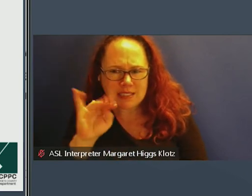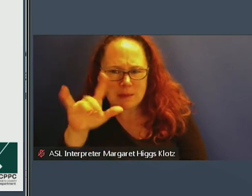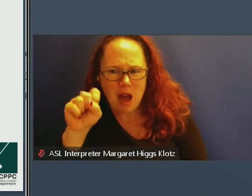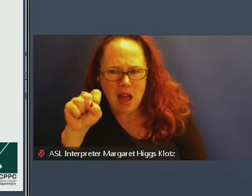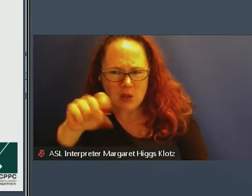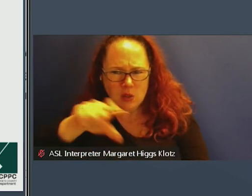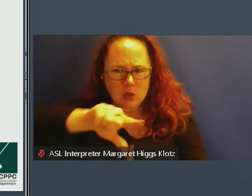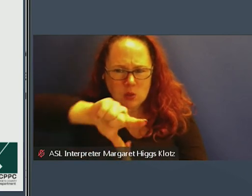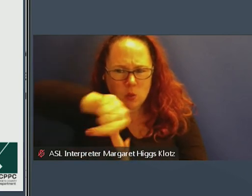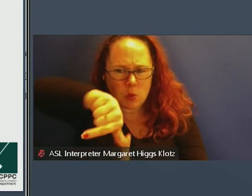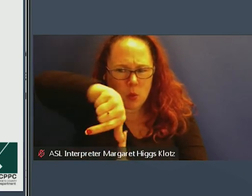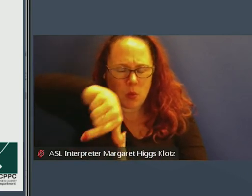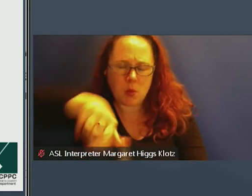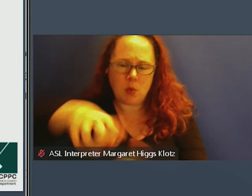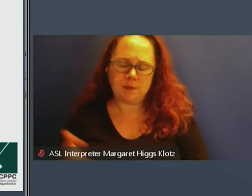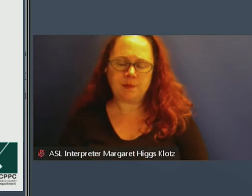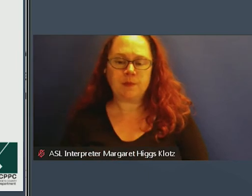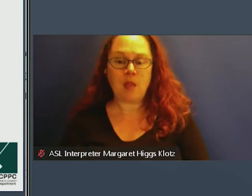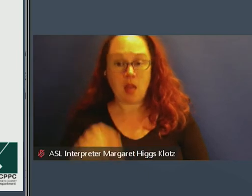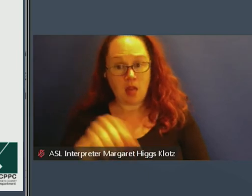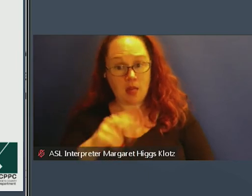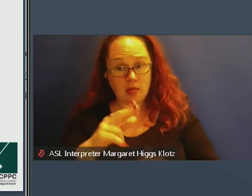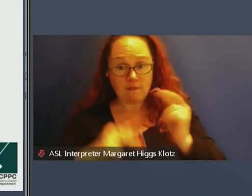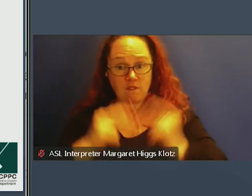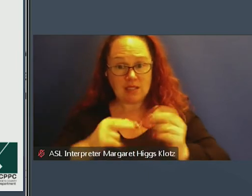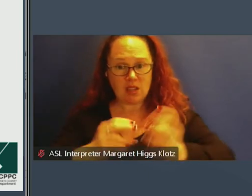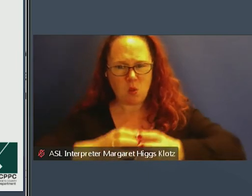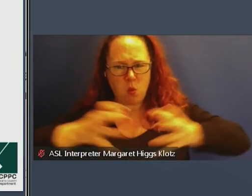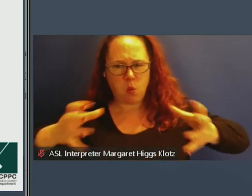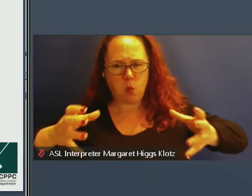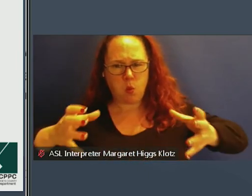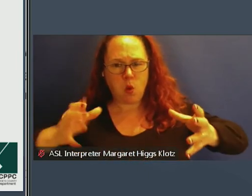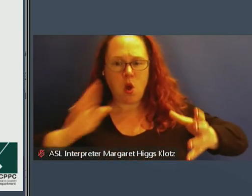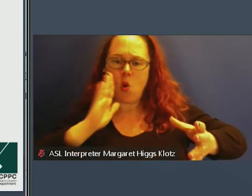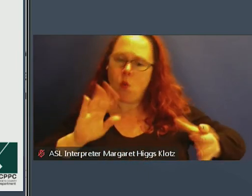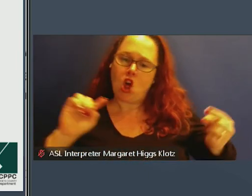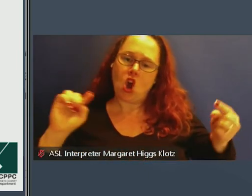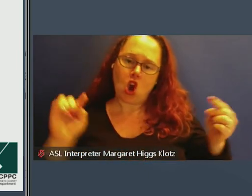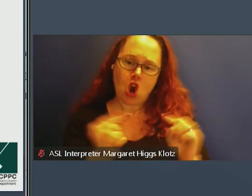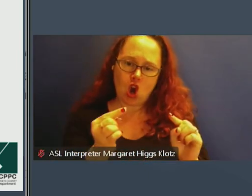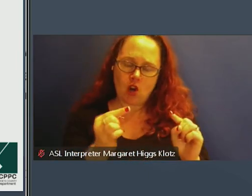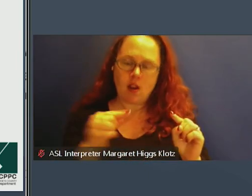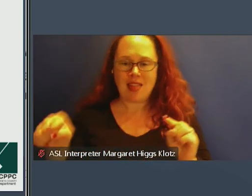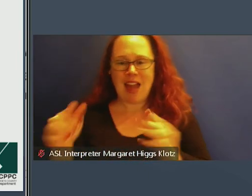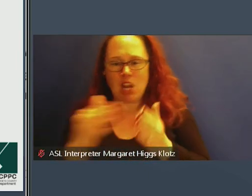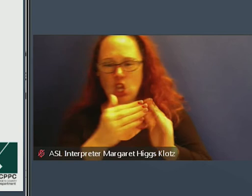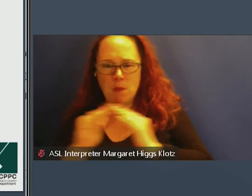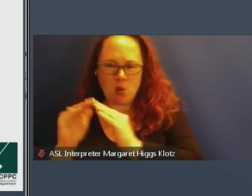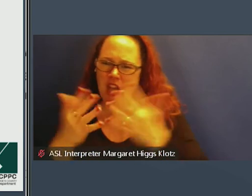the expansion of this facility will greatly hinder the legal growth of its already neglected and struggling area.